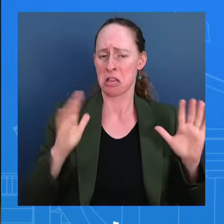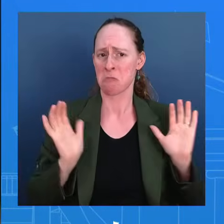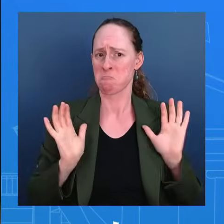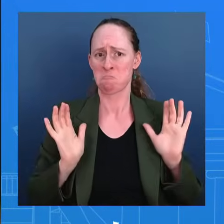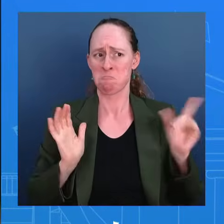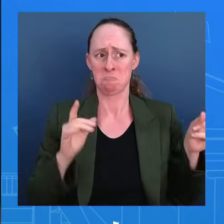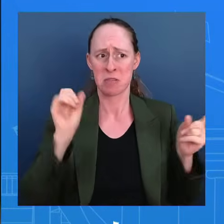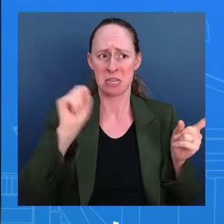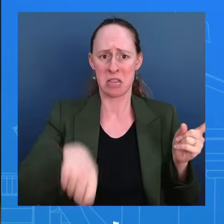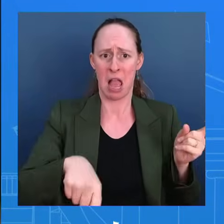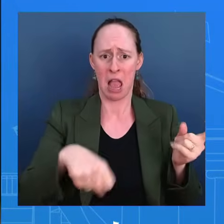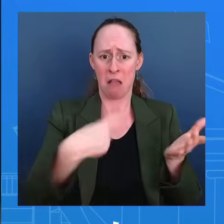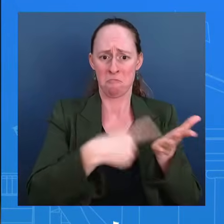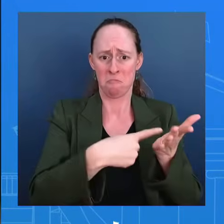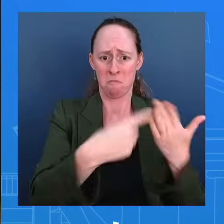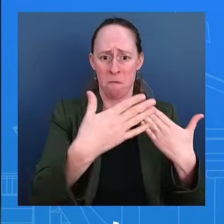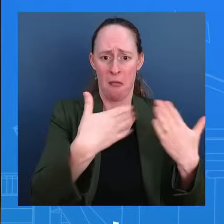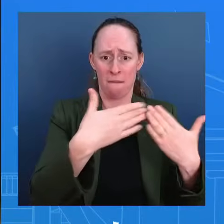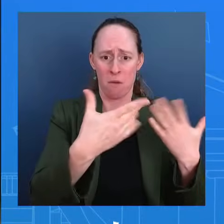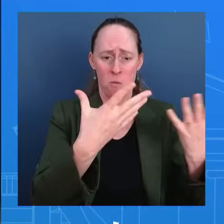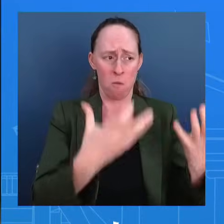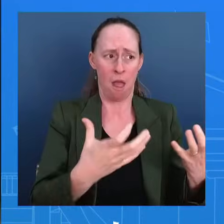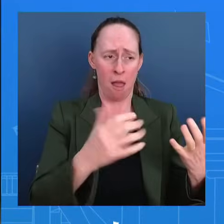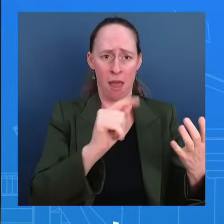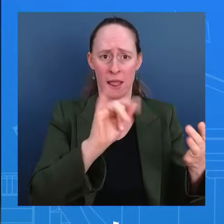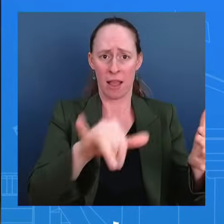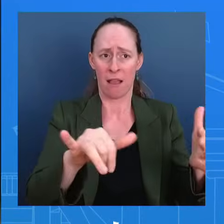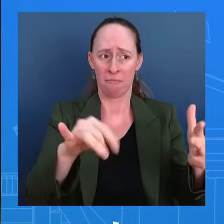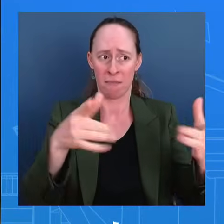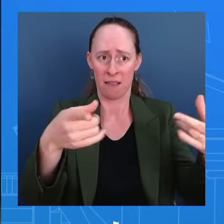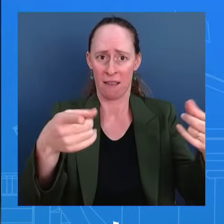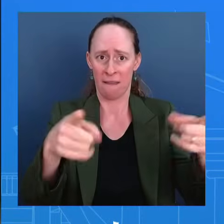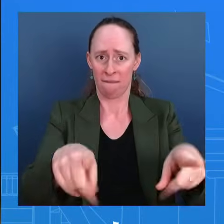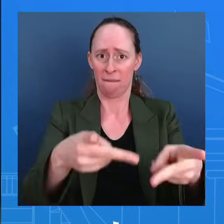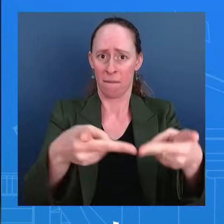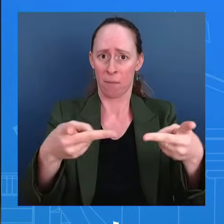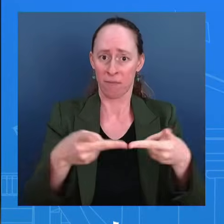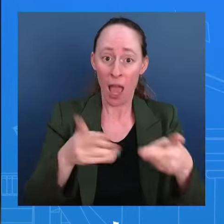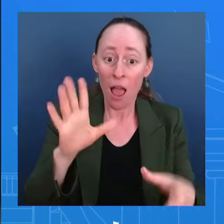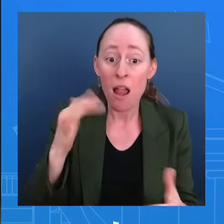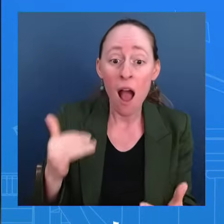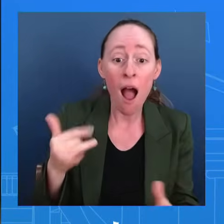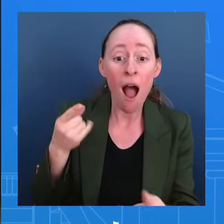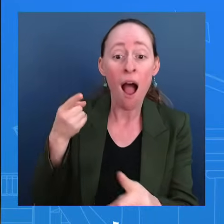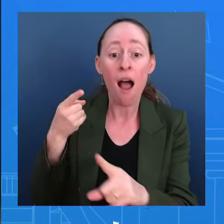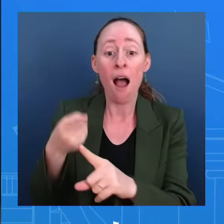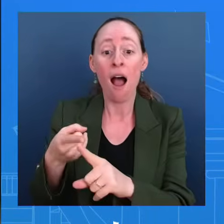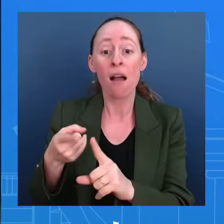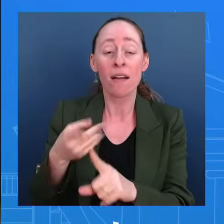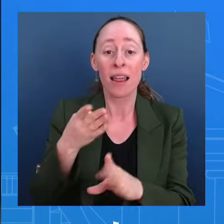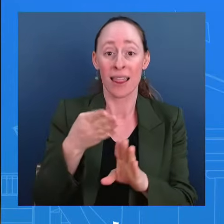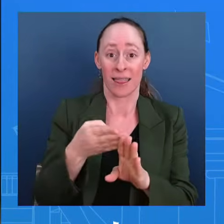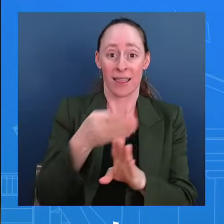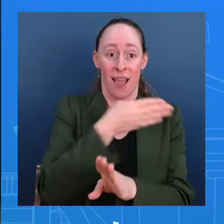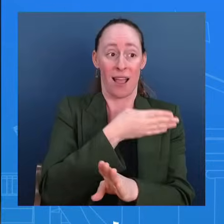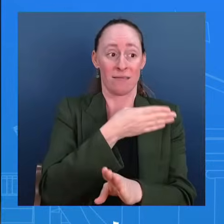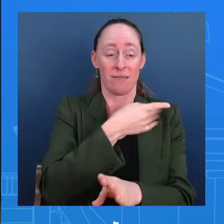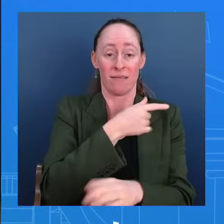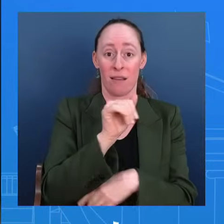What I will say is, when it -- as it relates to what happened in the last administration, how then the president behaved and --